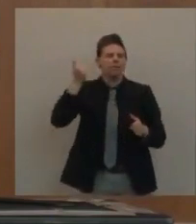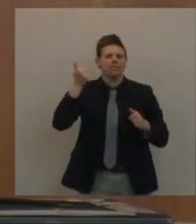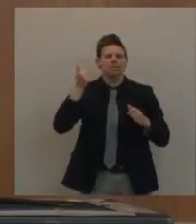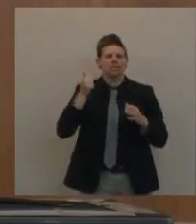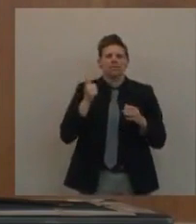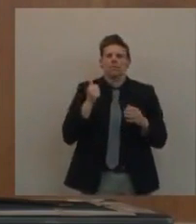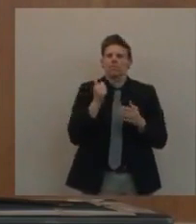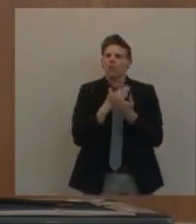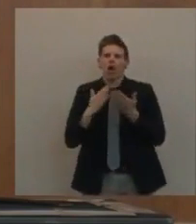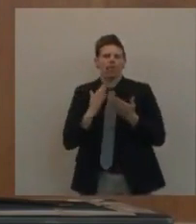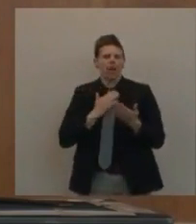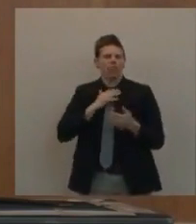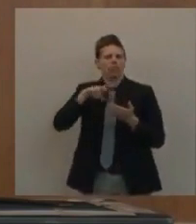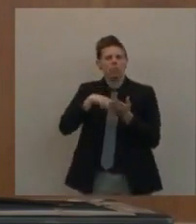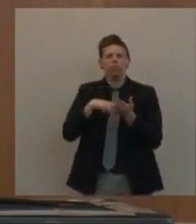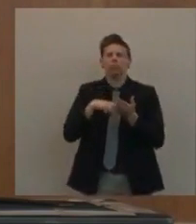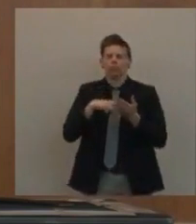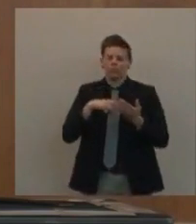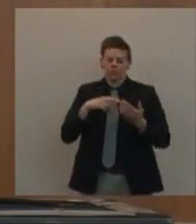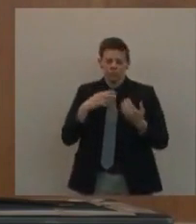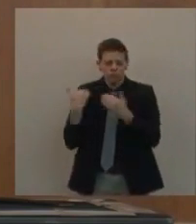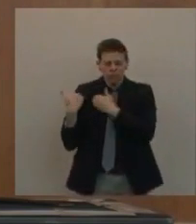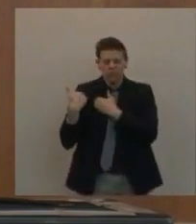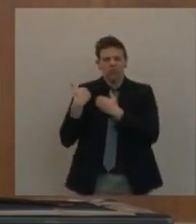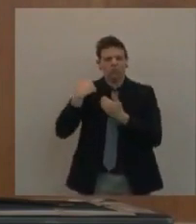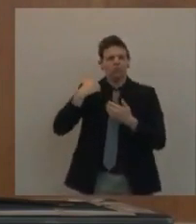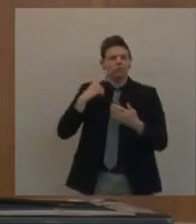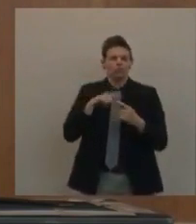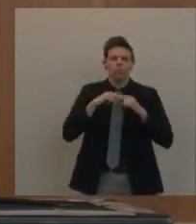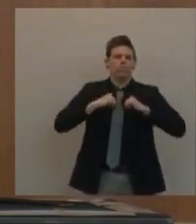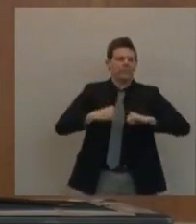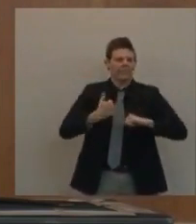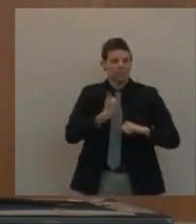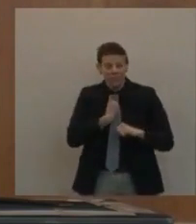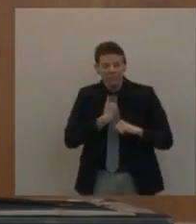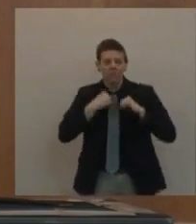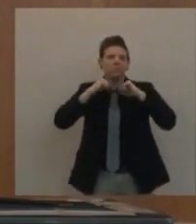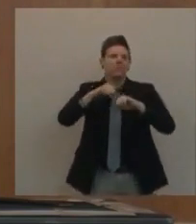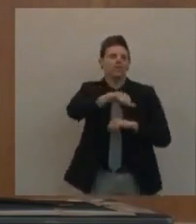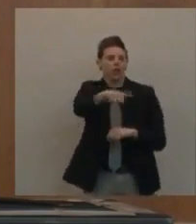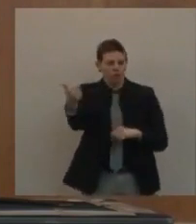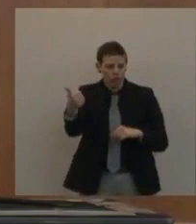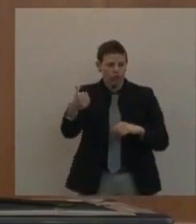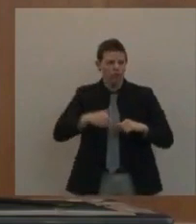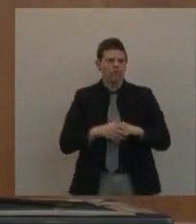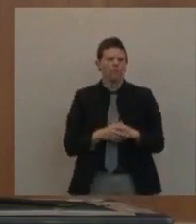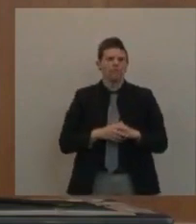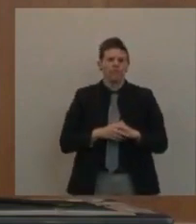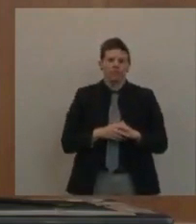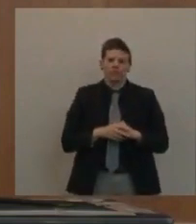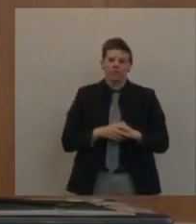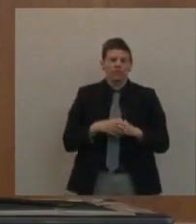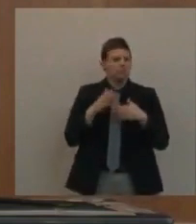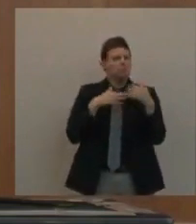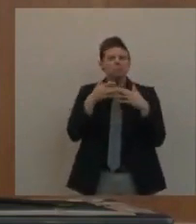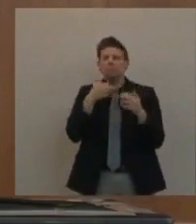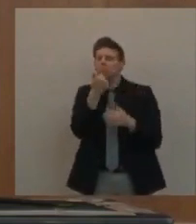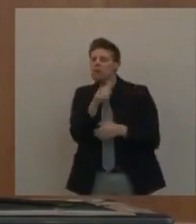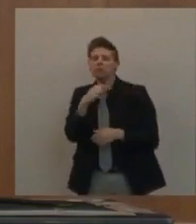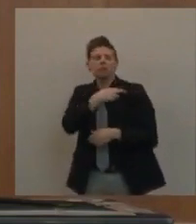WE ARE JUST DOING IT IN A WAY THAT MAKES SURE THAT WE ARE EQUALLY DOING EVERYTHING IN OUR PART TO SAFEGUARD NEW MEXICANS.